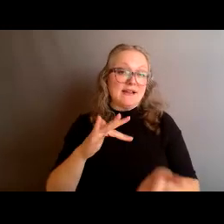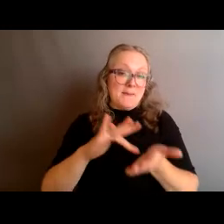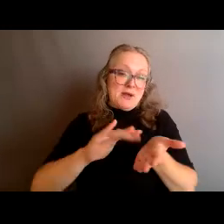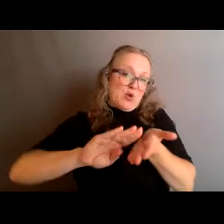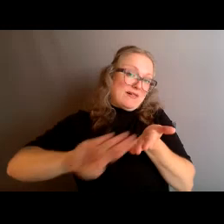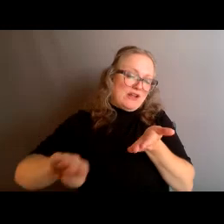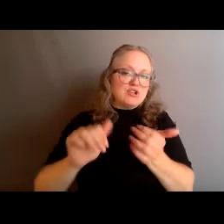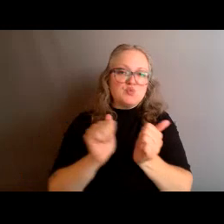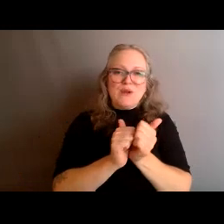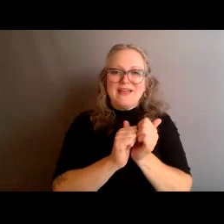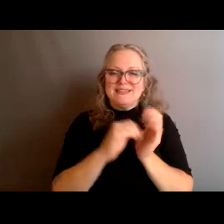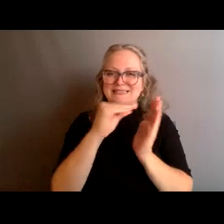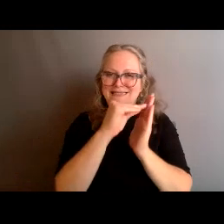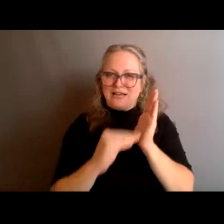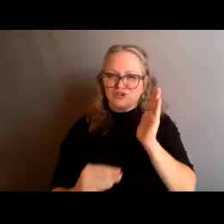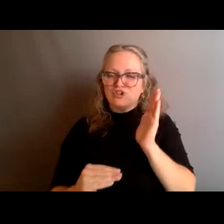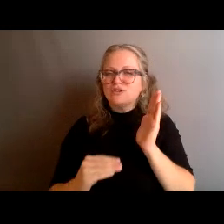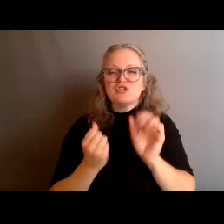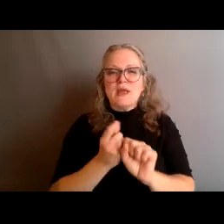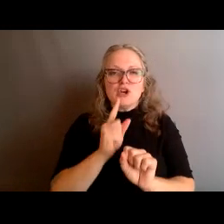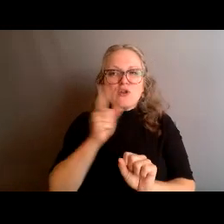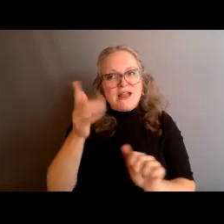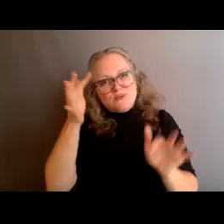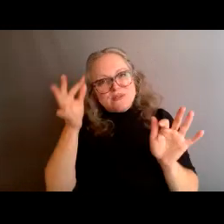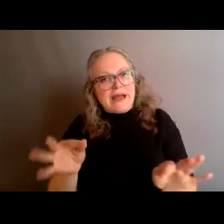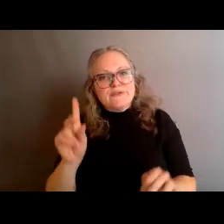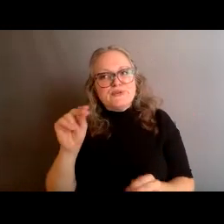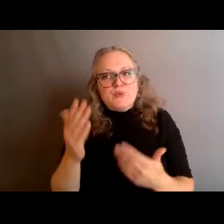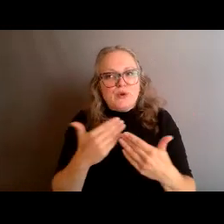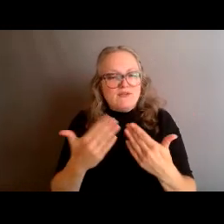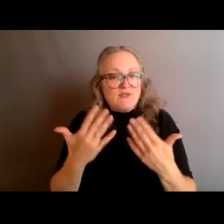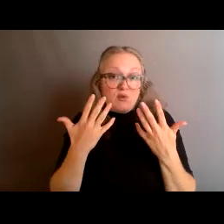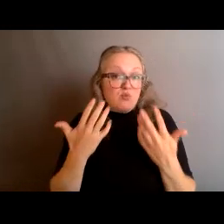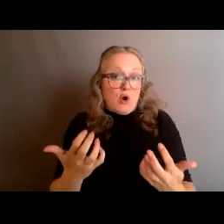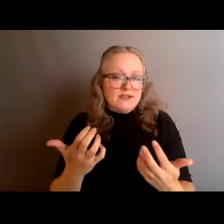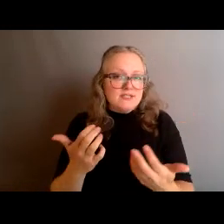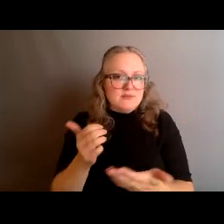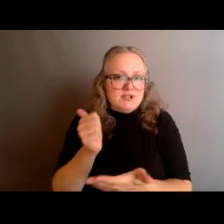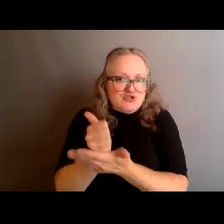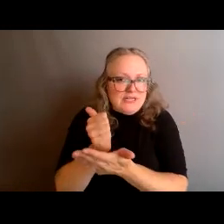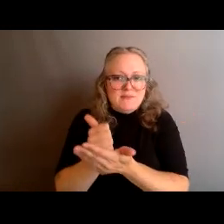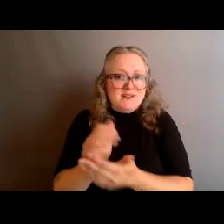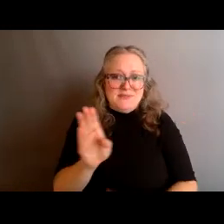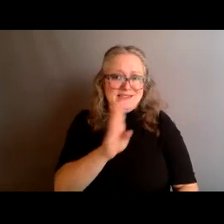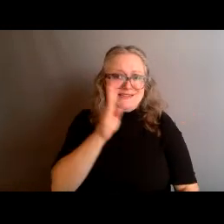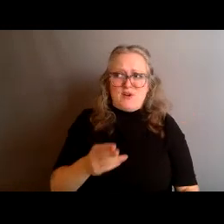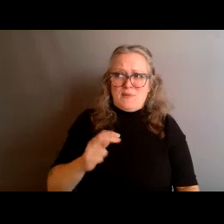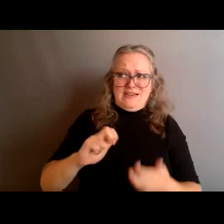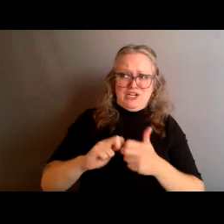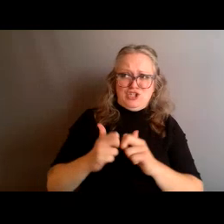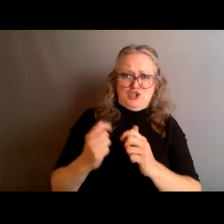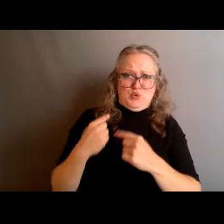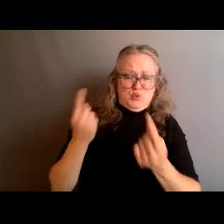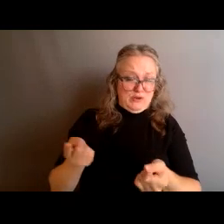You know, just to make sure that they decided to do whatever they'd want to do. Treat it, but it's never been an issue for me. Has it been for them?